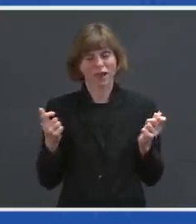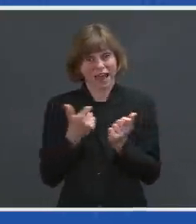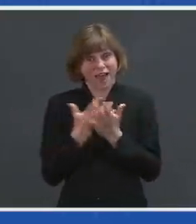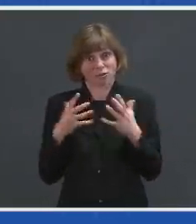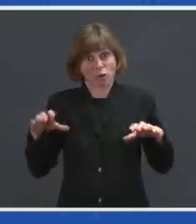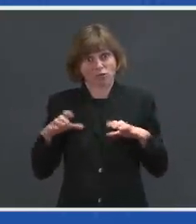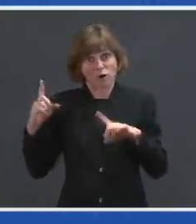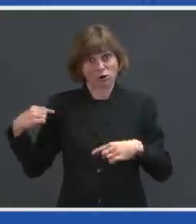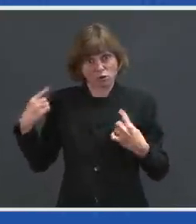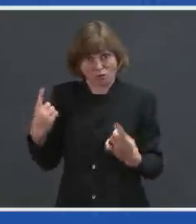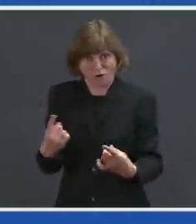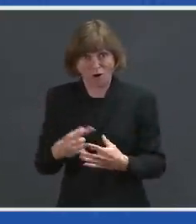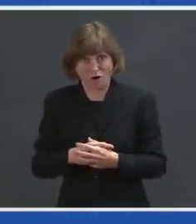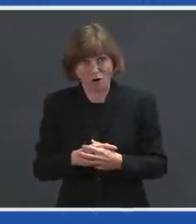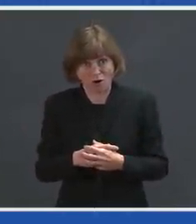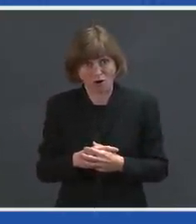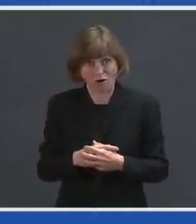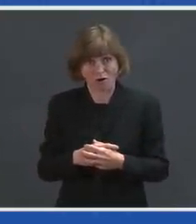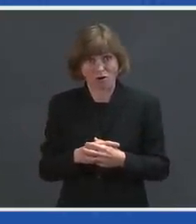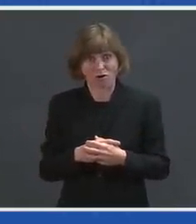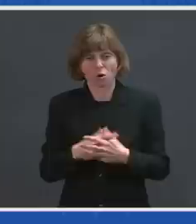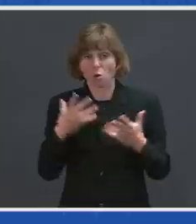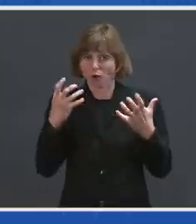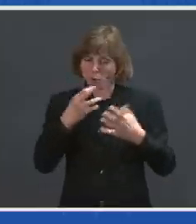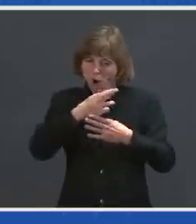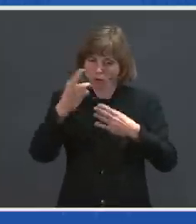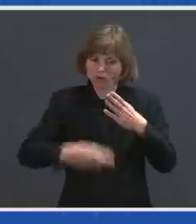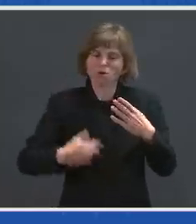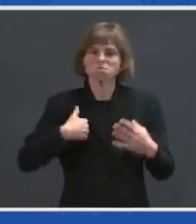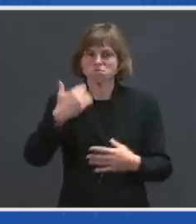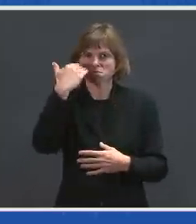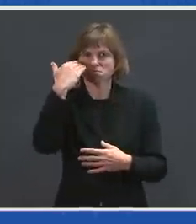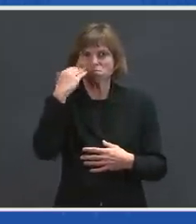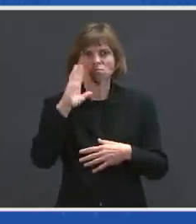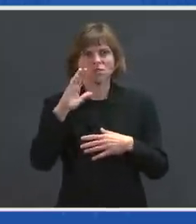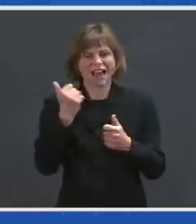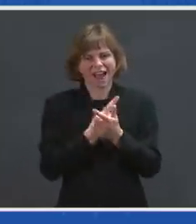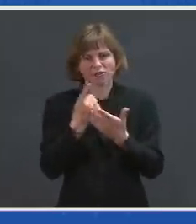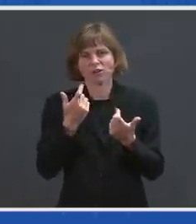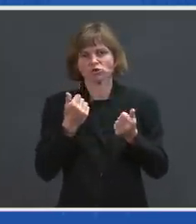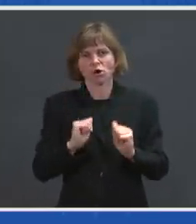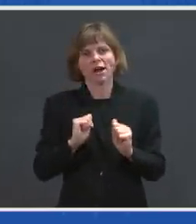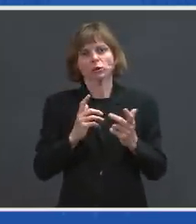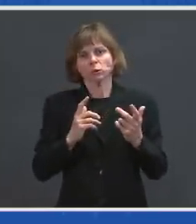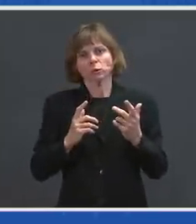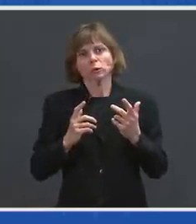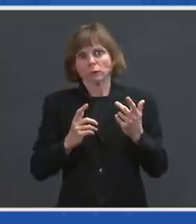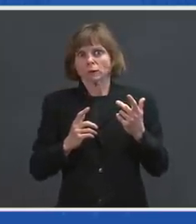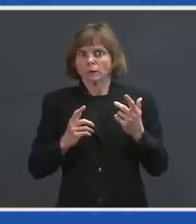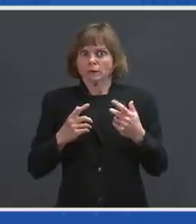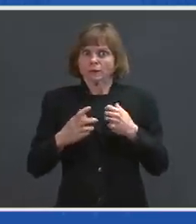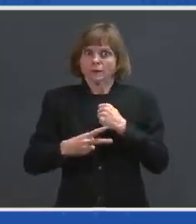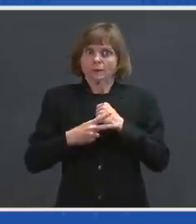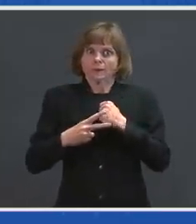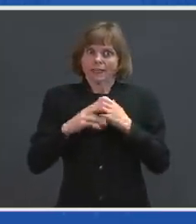And I know we're all making some small compromises, but I want to thank you. I want to thank you for the work you've done.